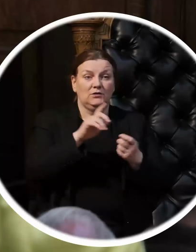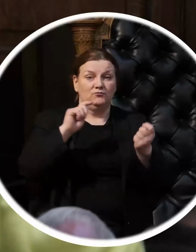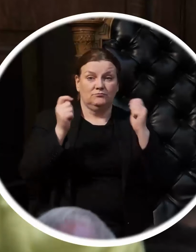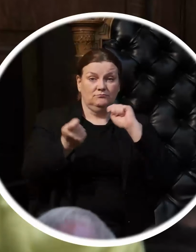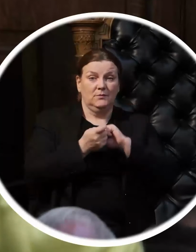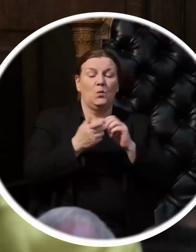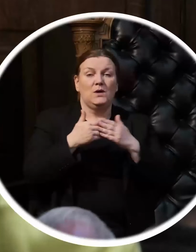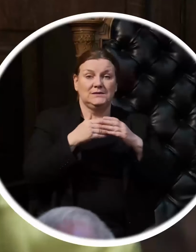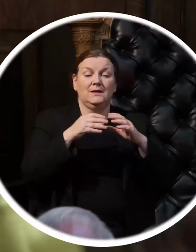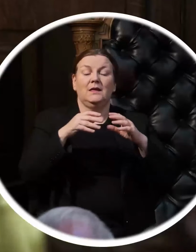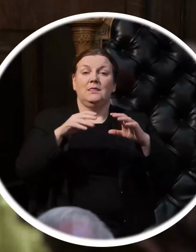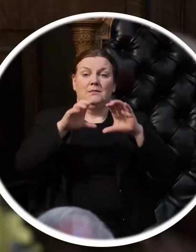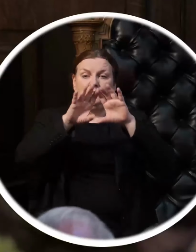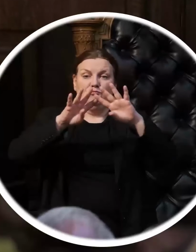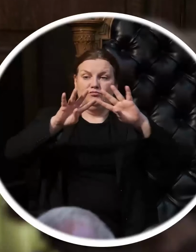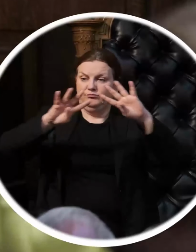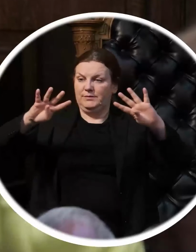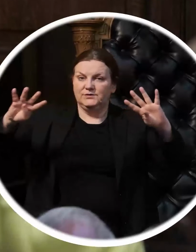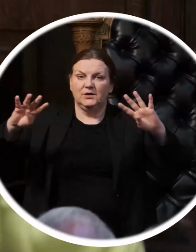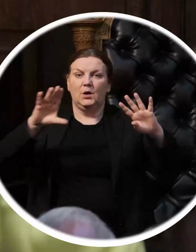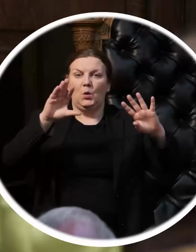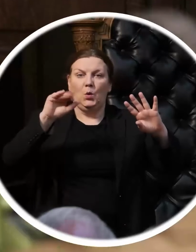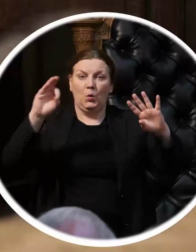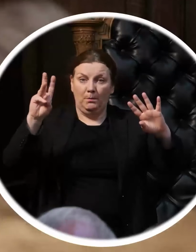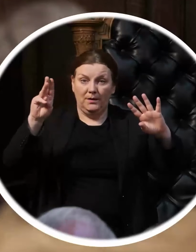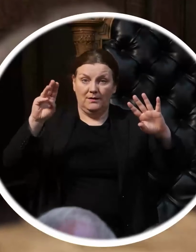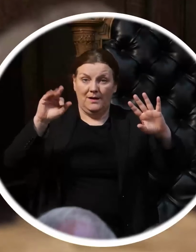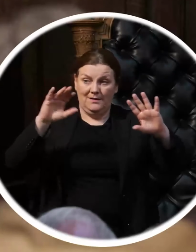Line Bridge was constructed. Sorry, the Loop Line itself was constructed and